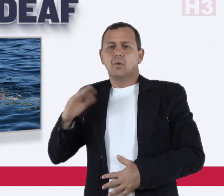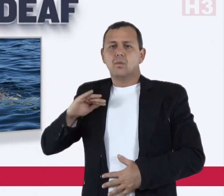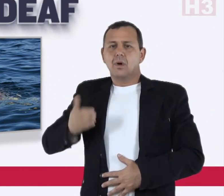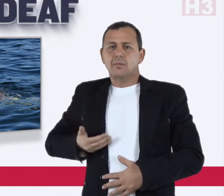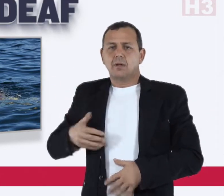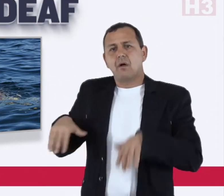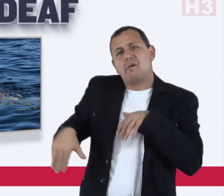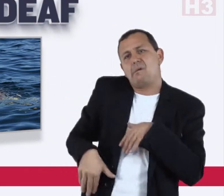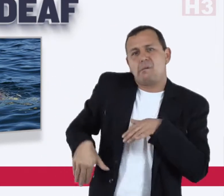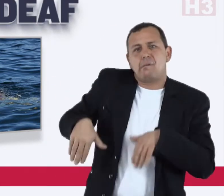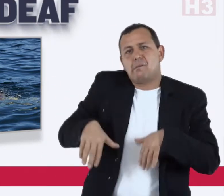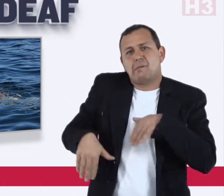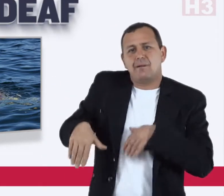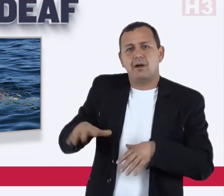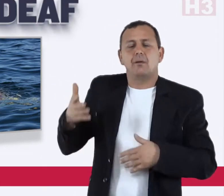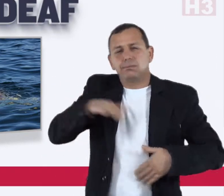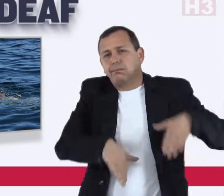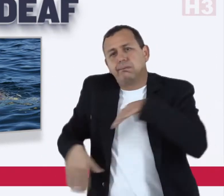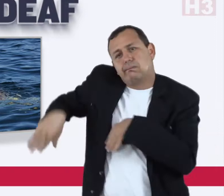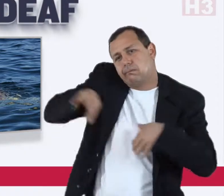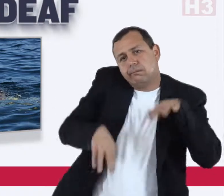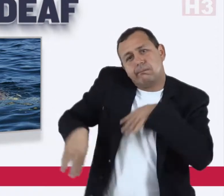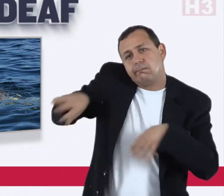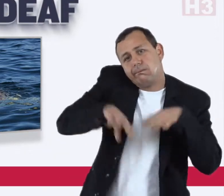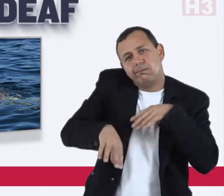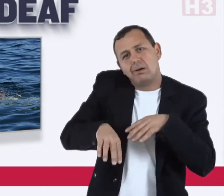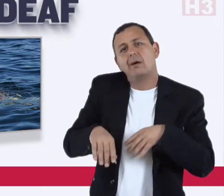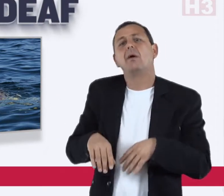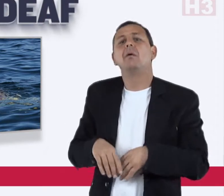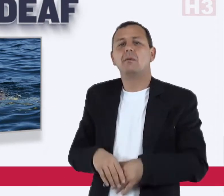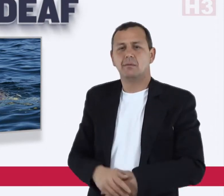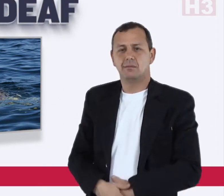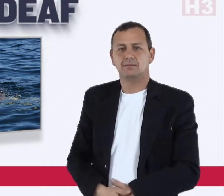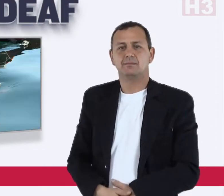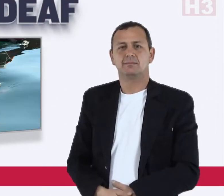a successful crossing of a lake by lake by a woman with cerebral palsy.